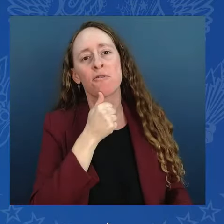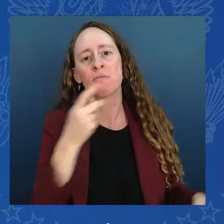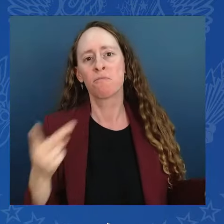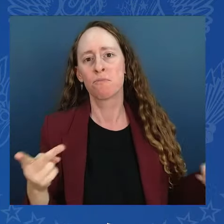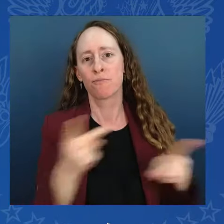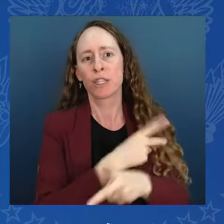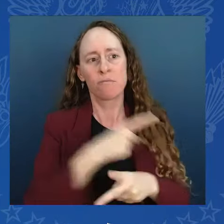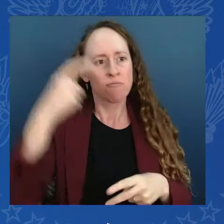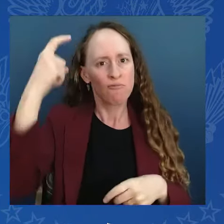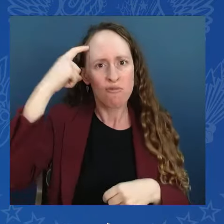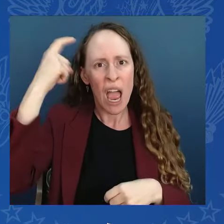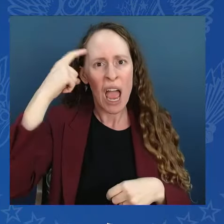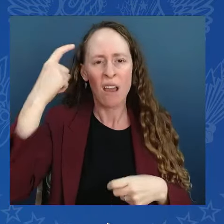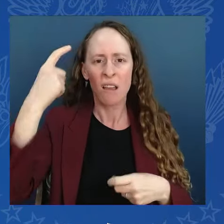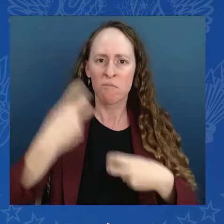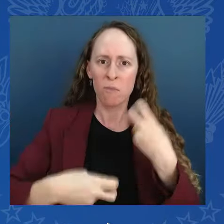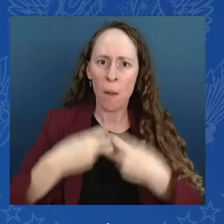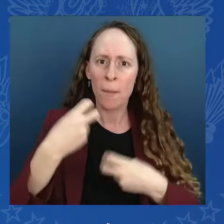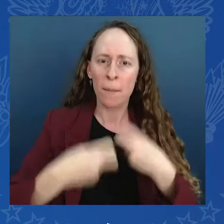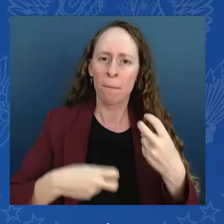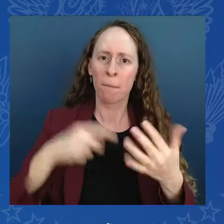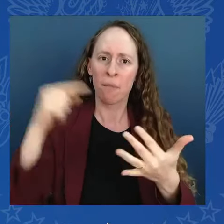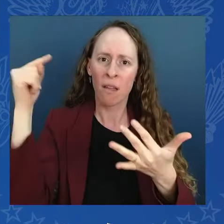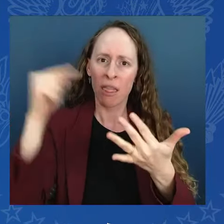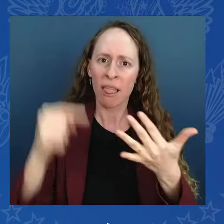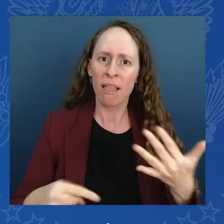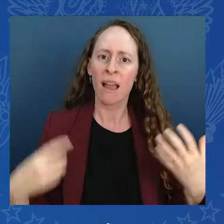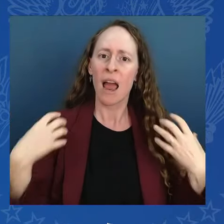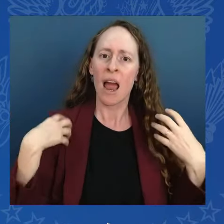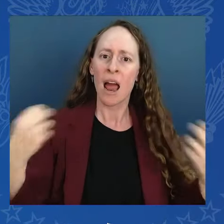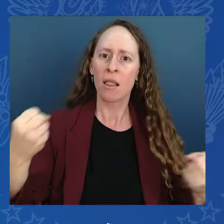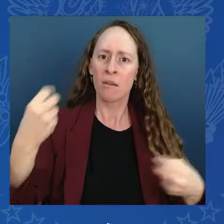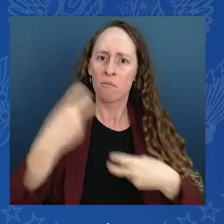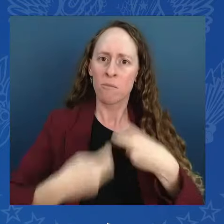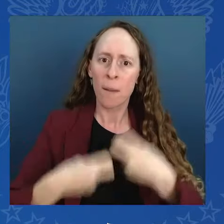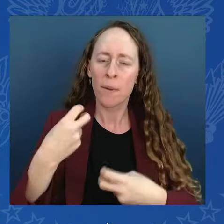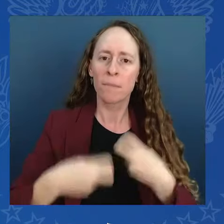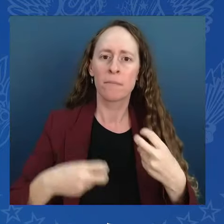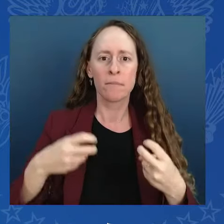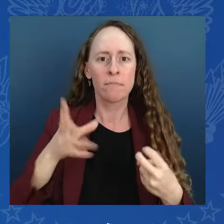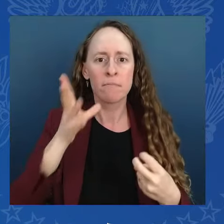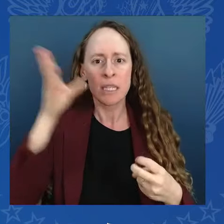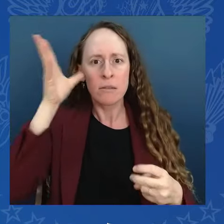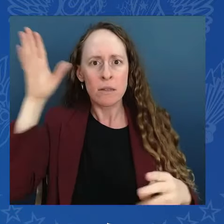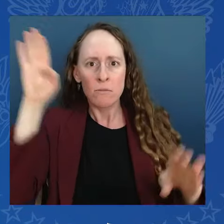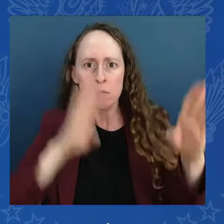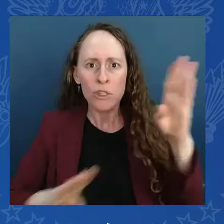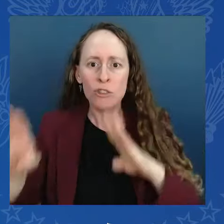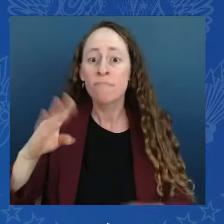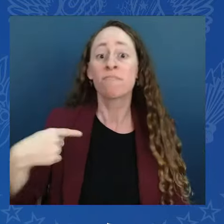When I was a senator back in 1986, I supported a law that stopped new lead pipes